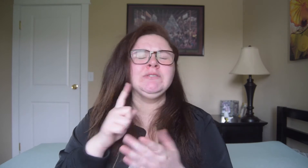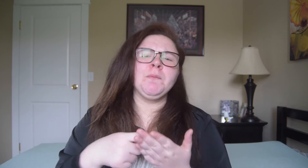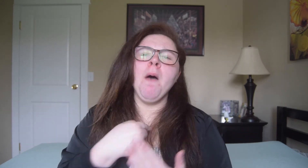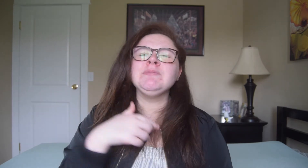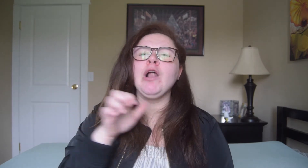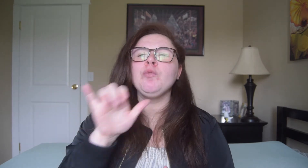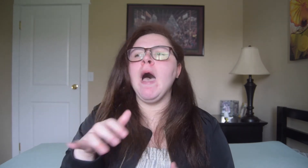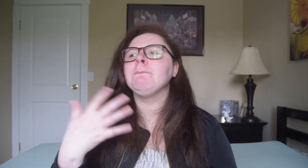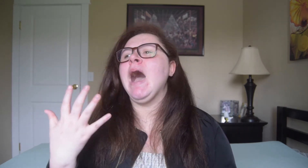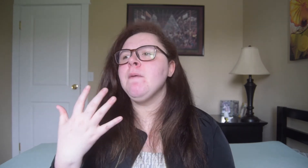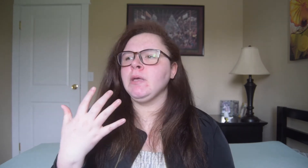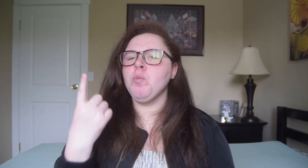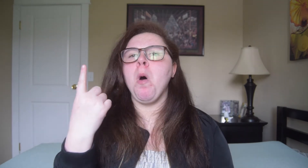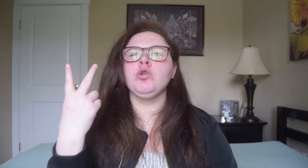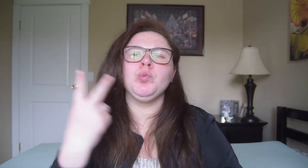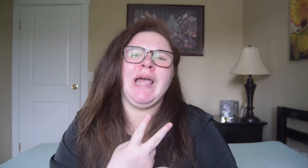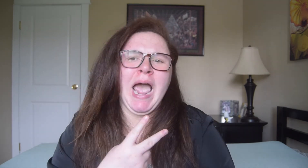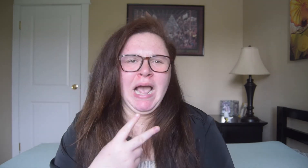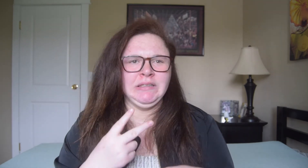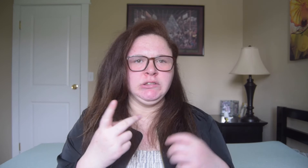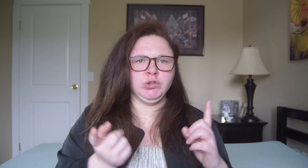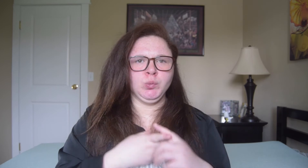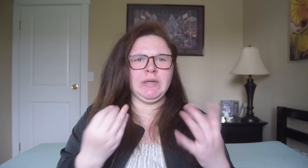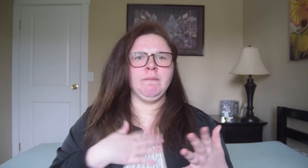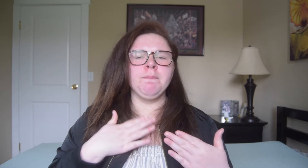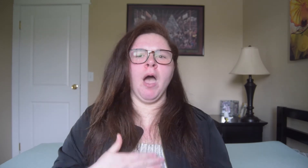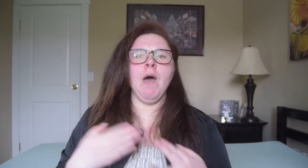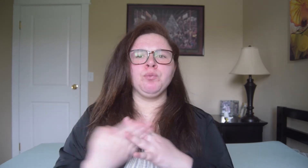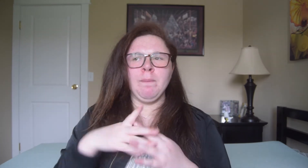Sometimes I do that for a few days (1-2) to give my body a break